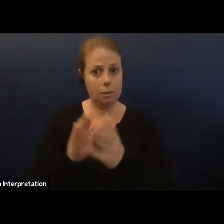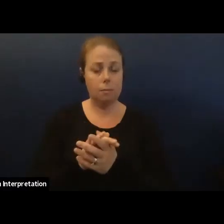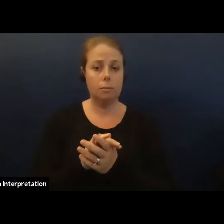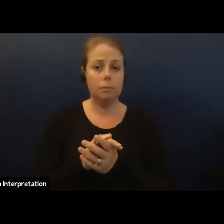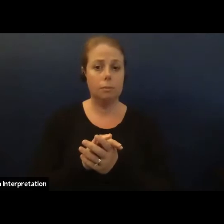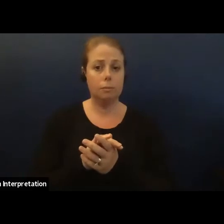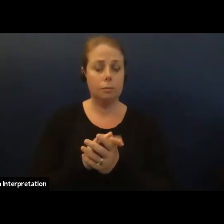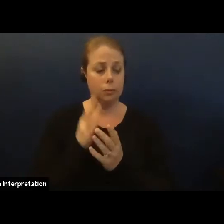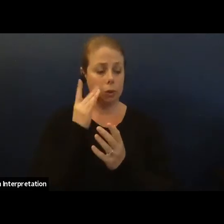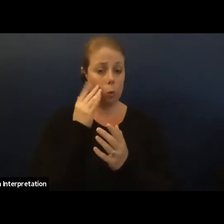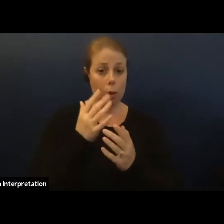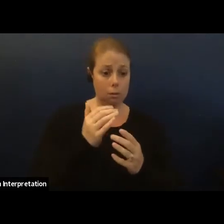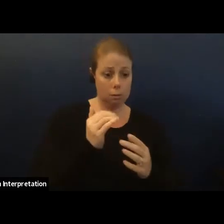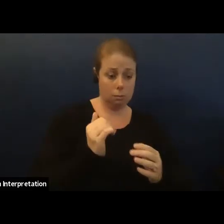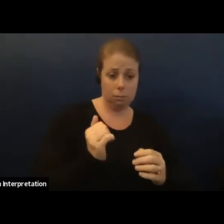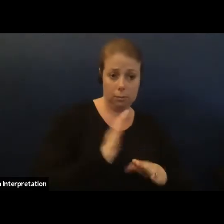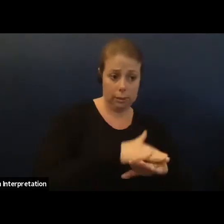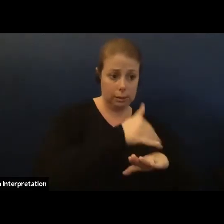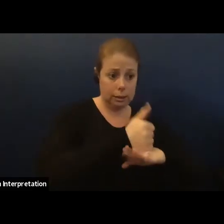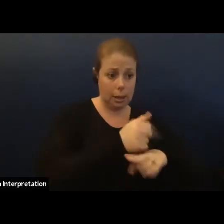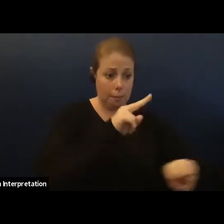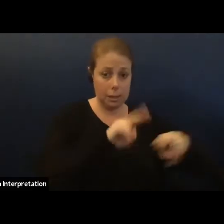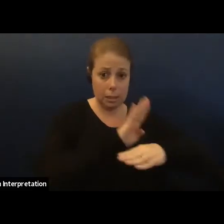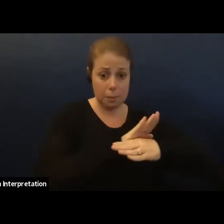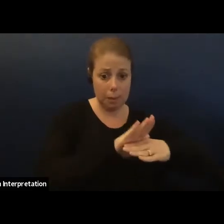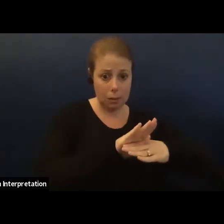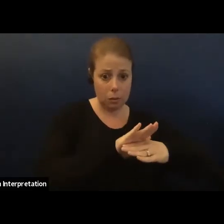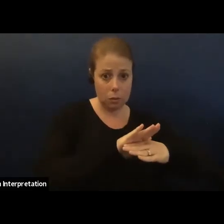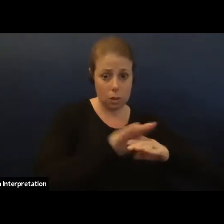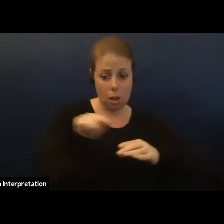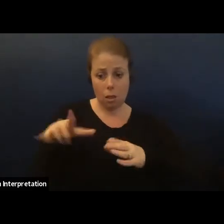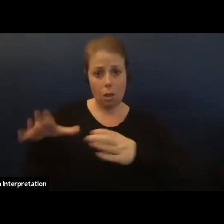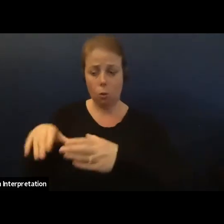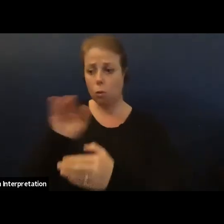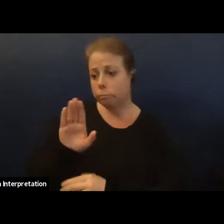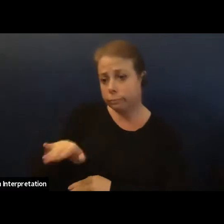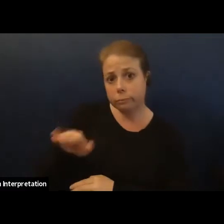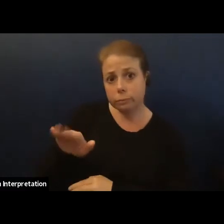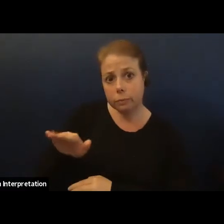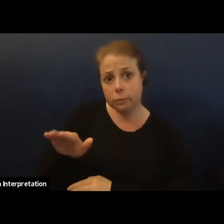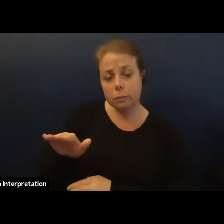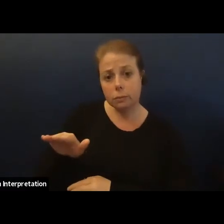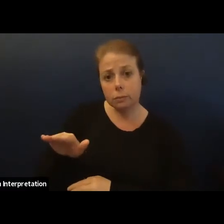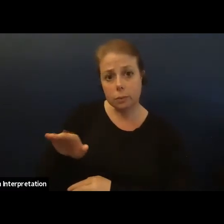for our different arts practises. There are ten panels, one for arts and disability,